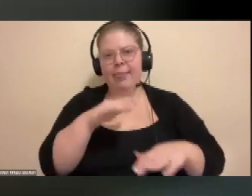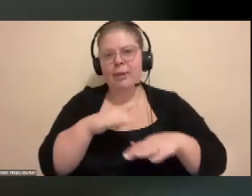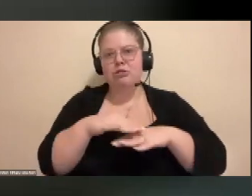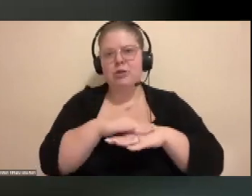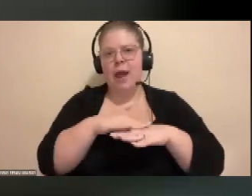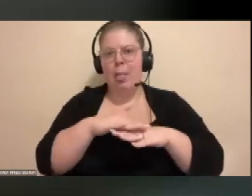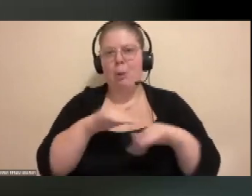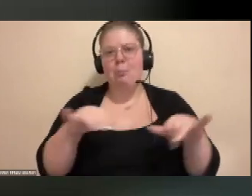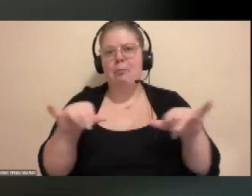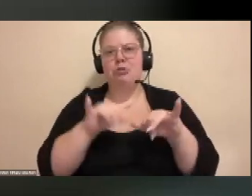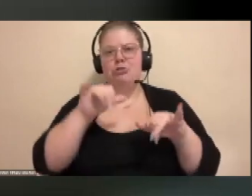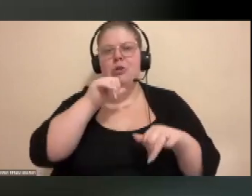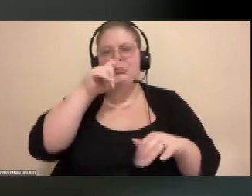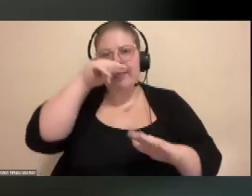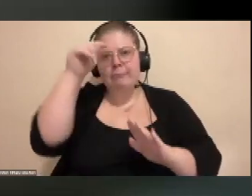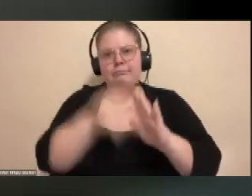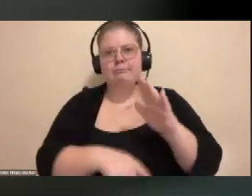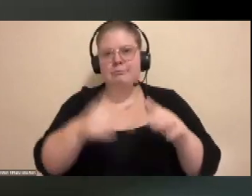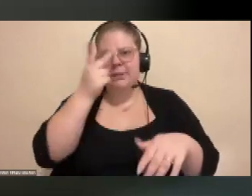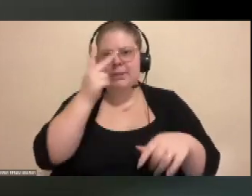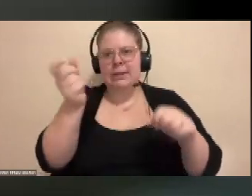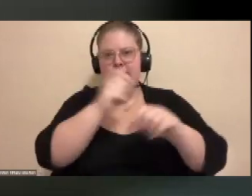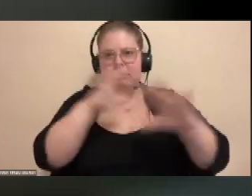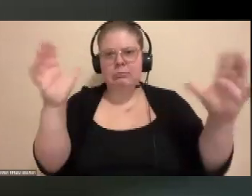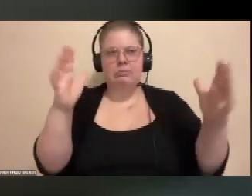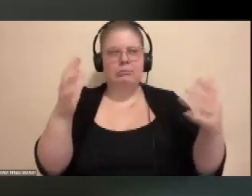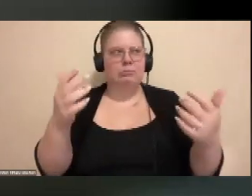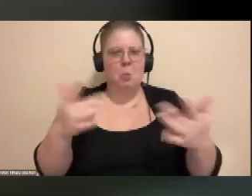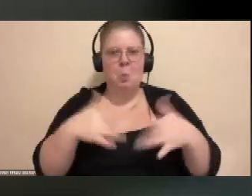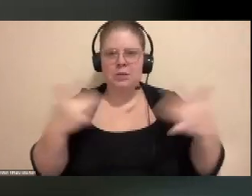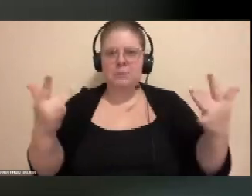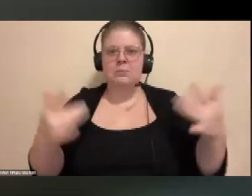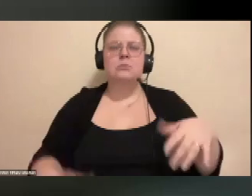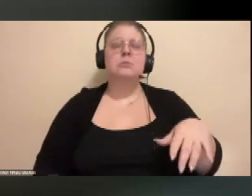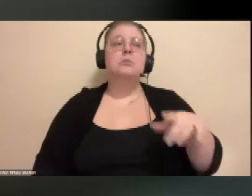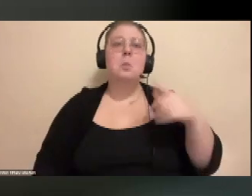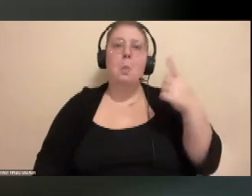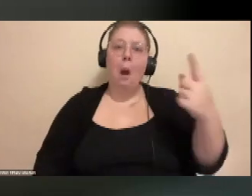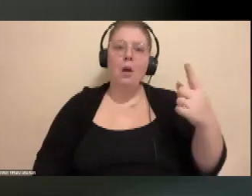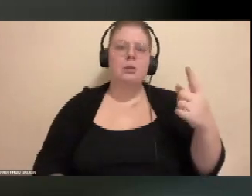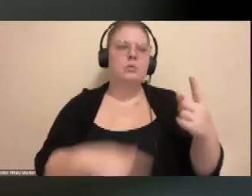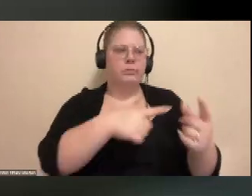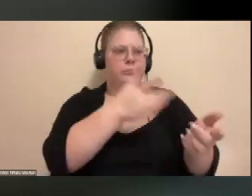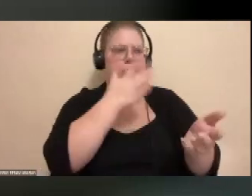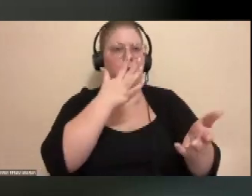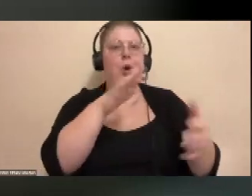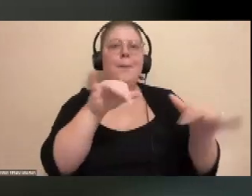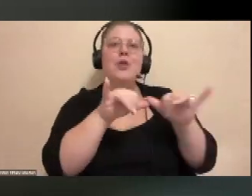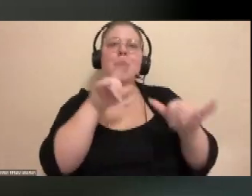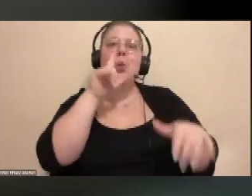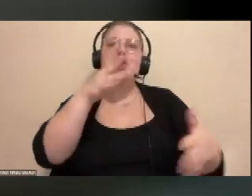because one you're measuring the people who are in the system. So there was something that they